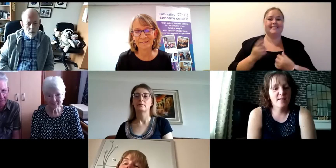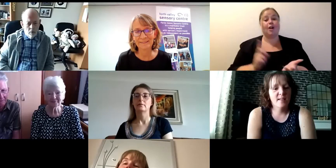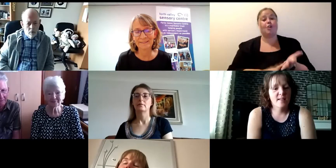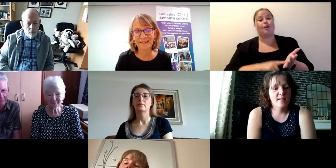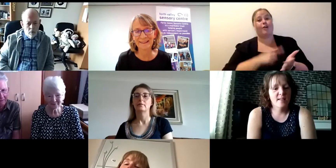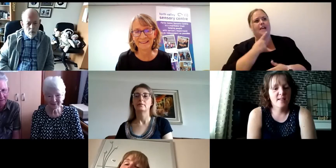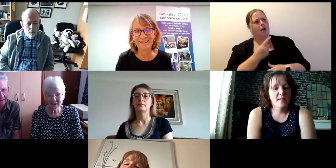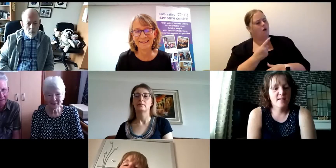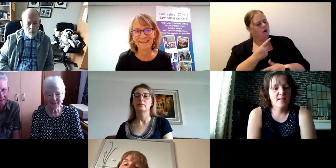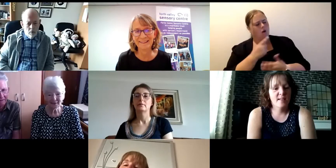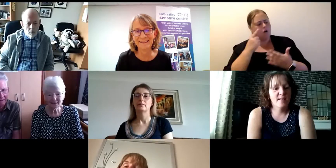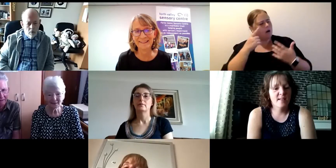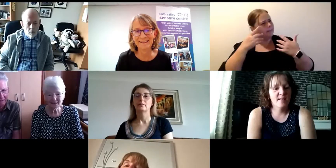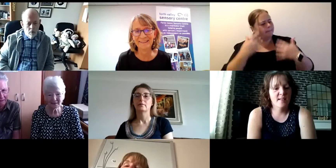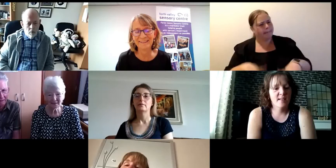And it's like, no, they don't.